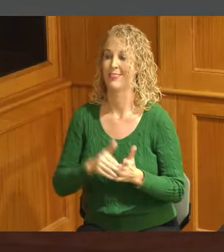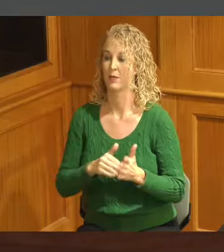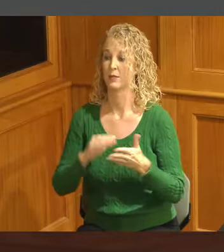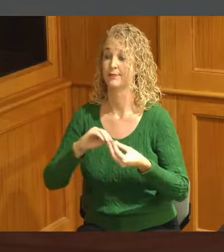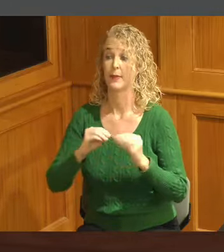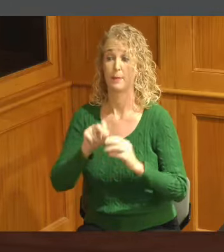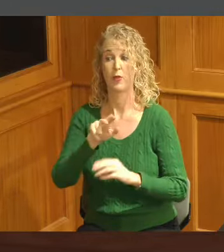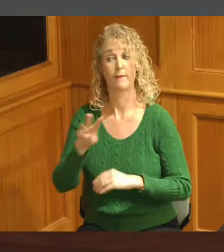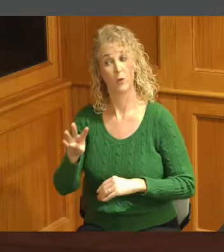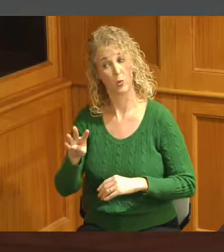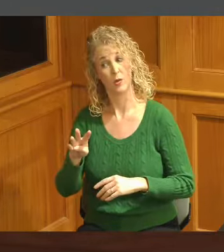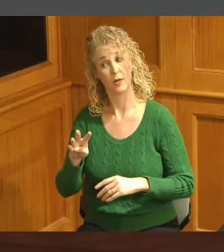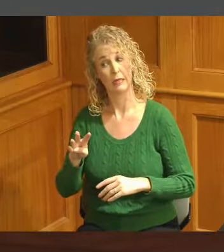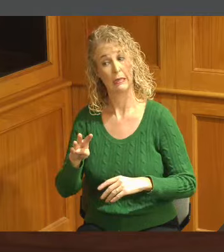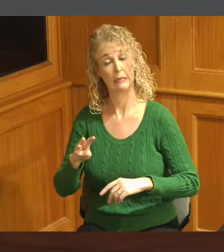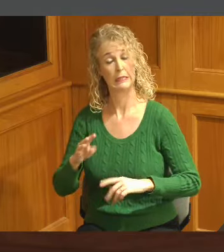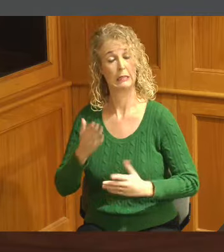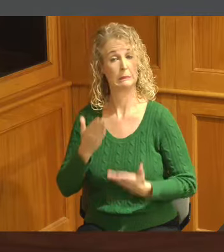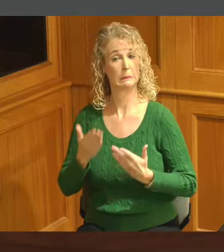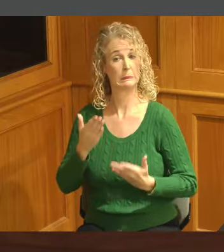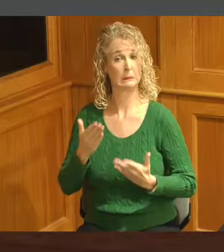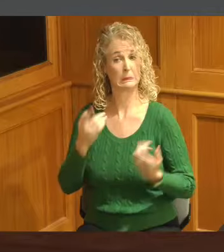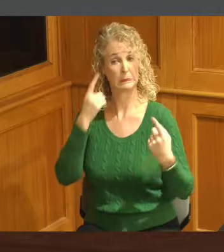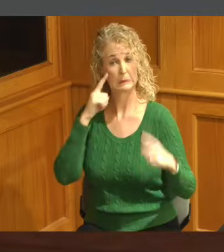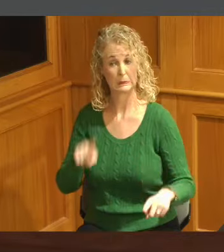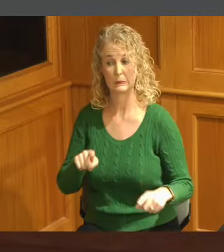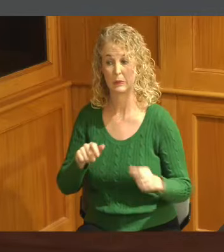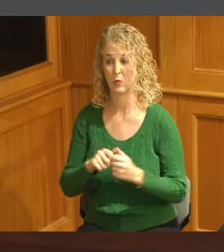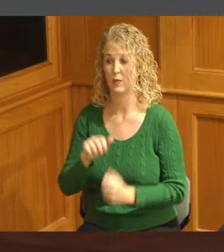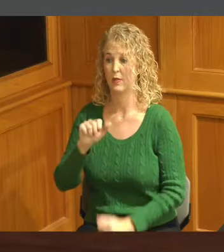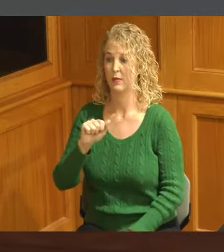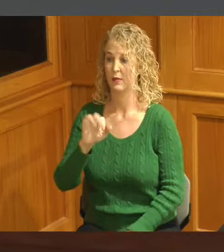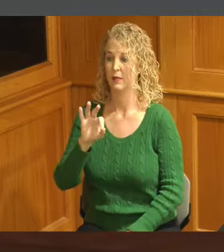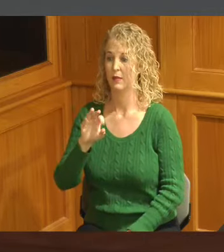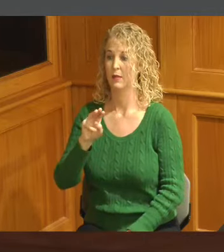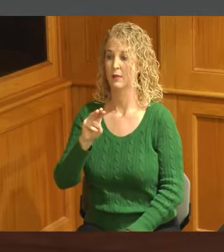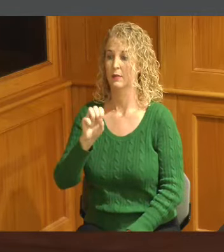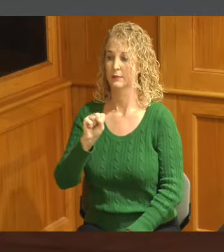is a tentative collective bargaining agreement with ASME Field Operations in Planning and